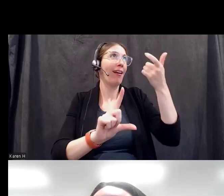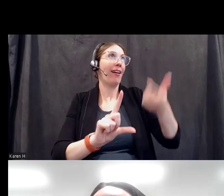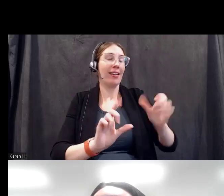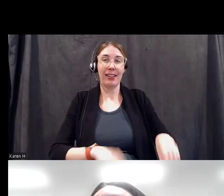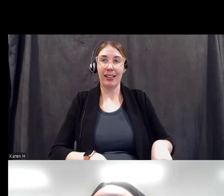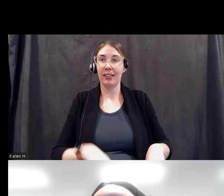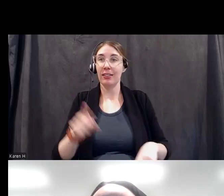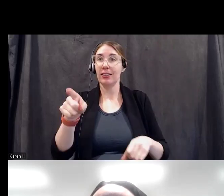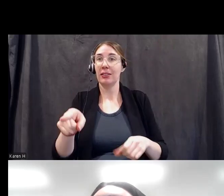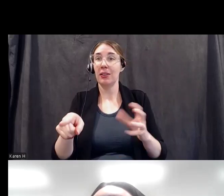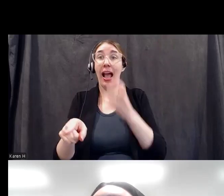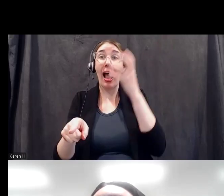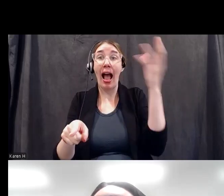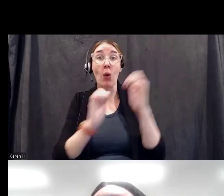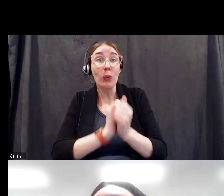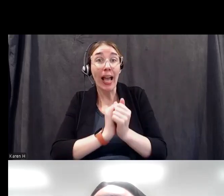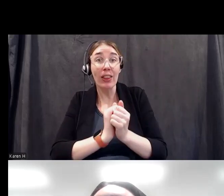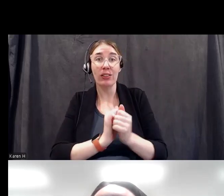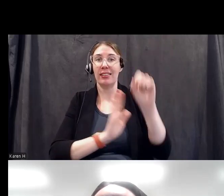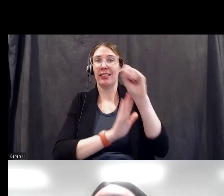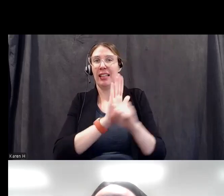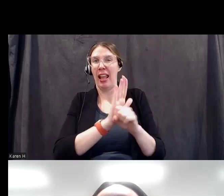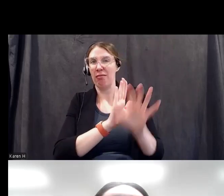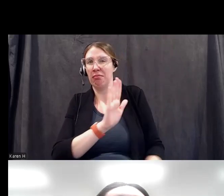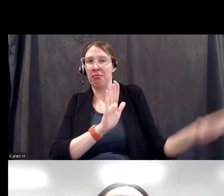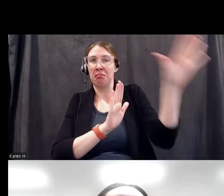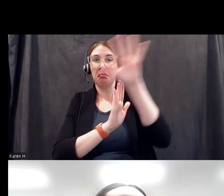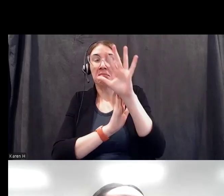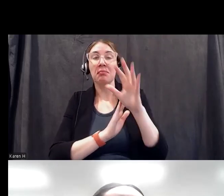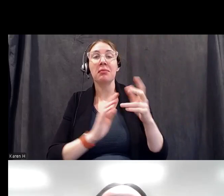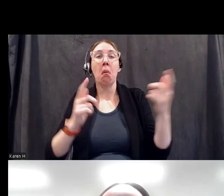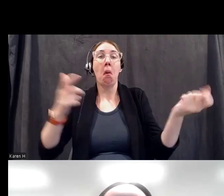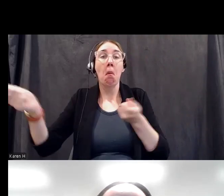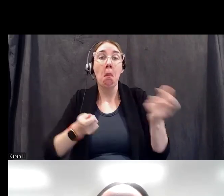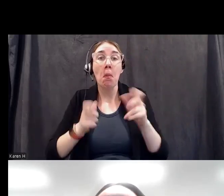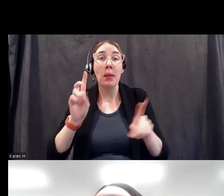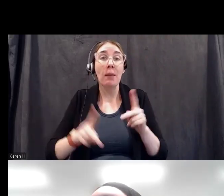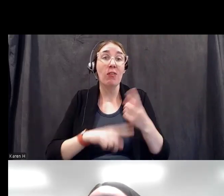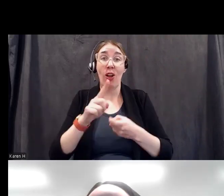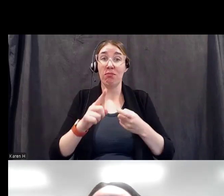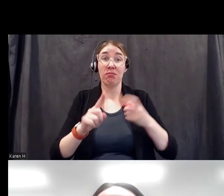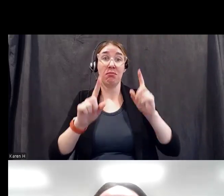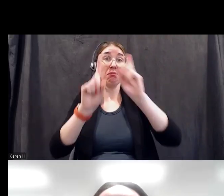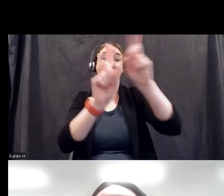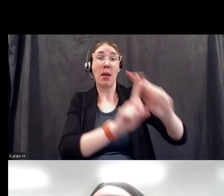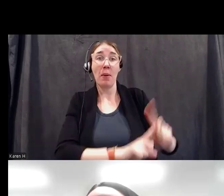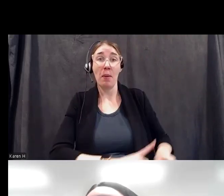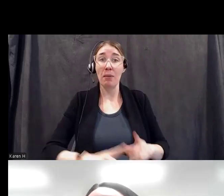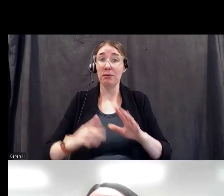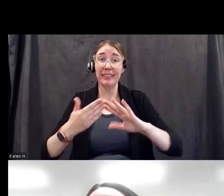initiative that brings people from Buffalo to Long Island up North,